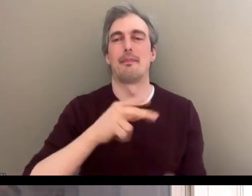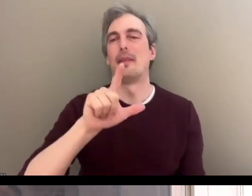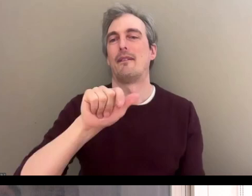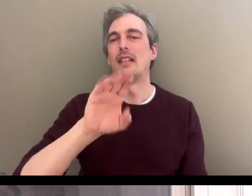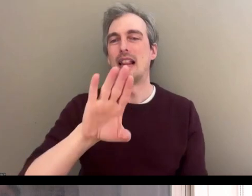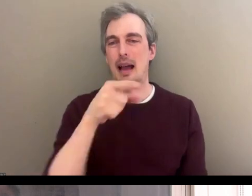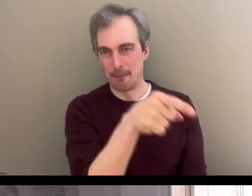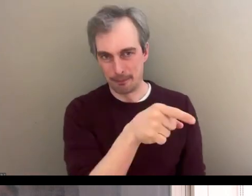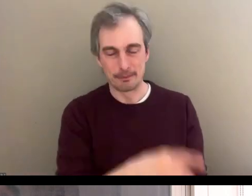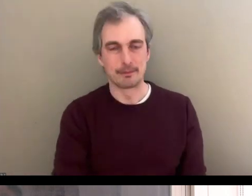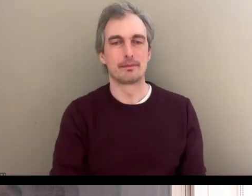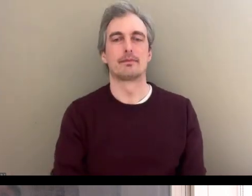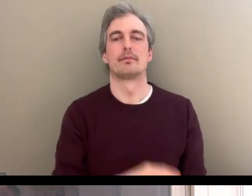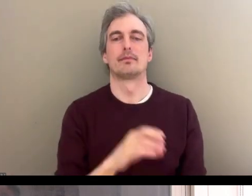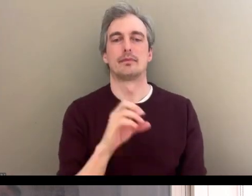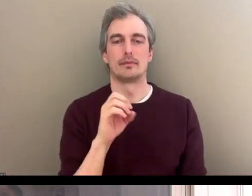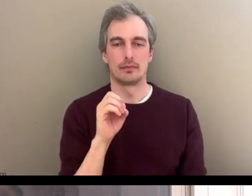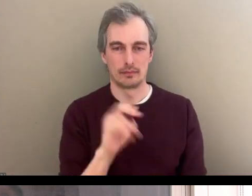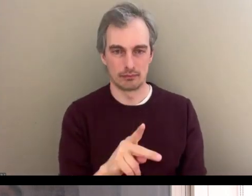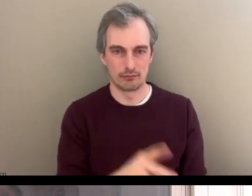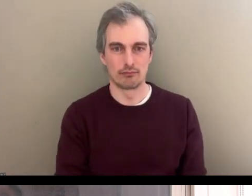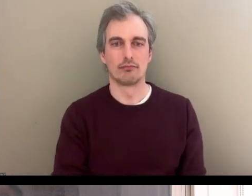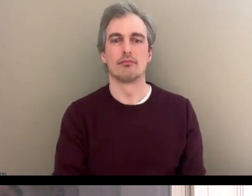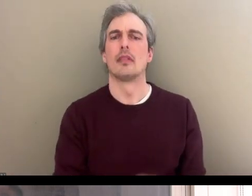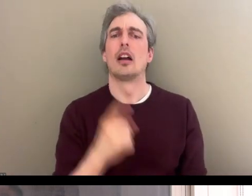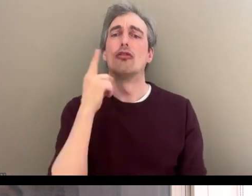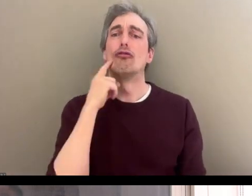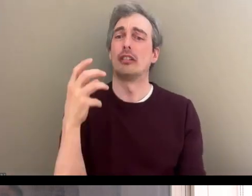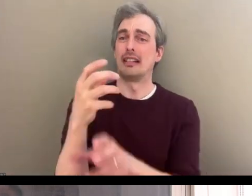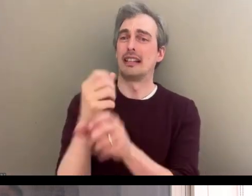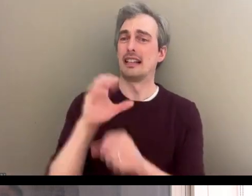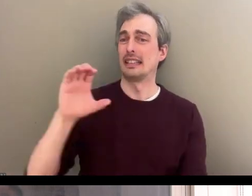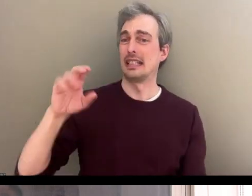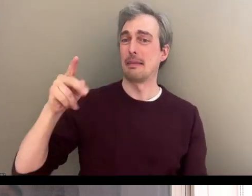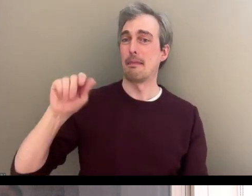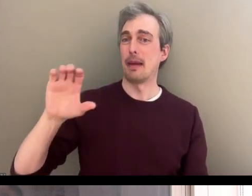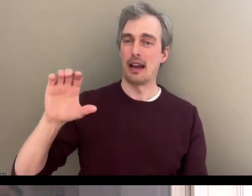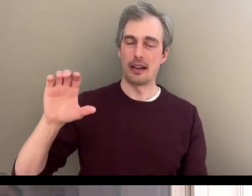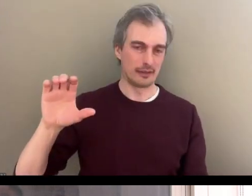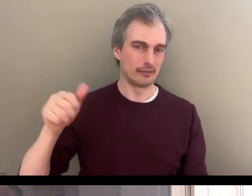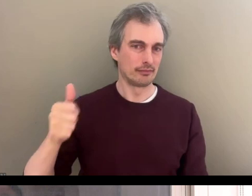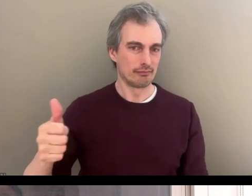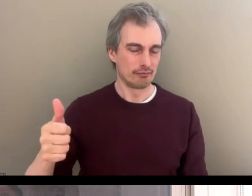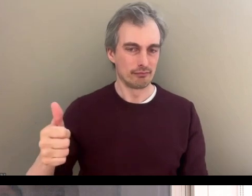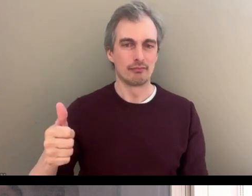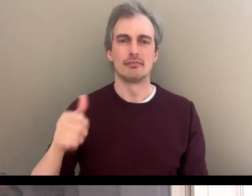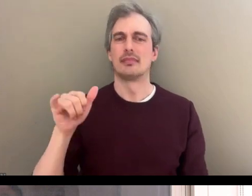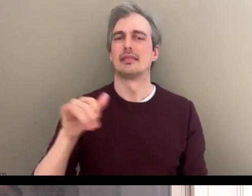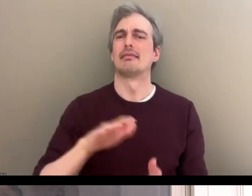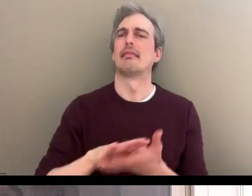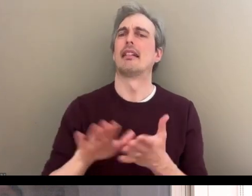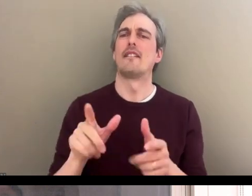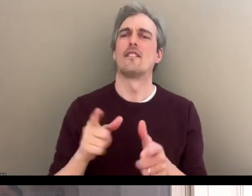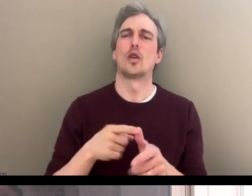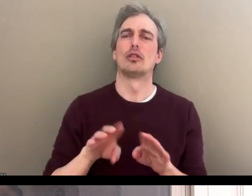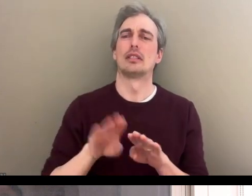Okay, so on this slide, there is an image of a large red toolbox centered within the frame.